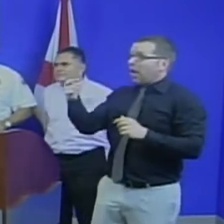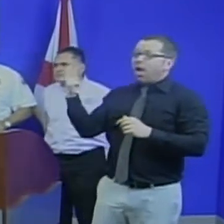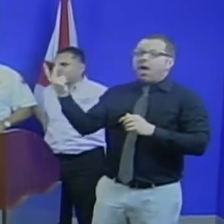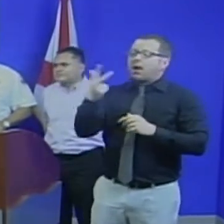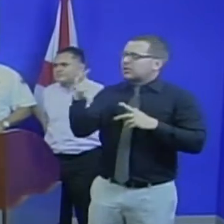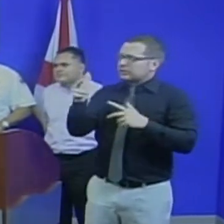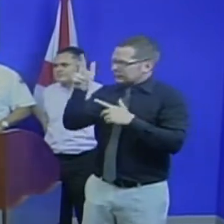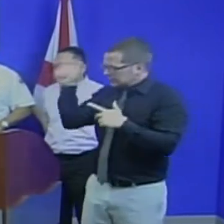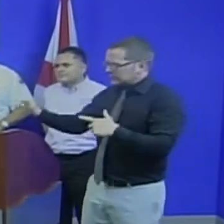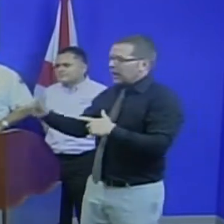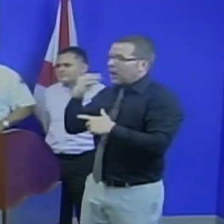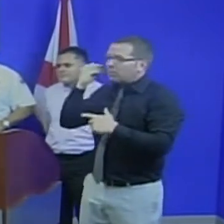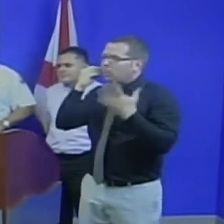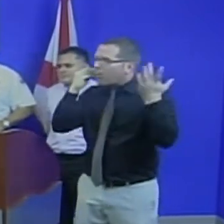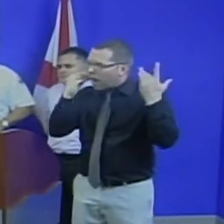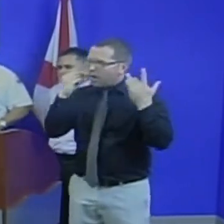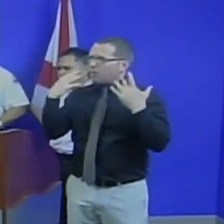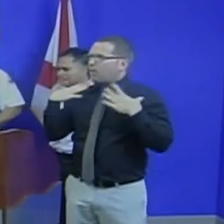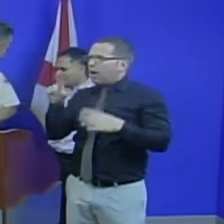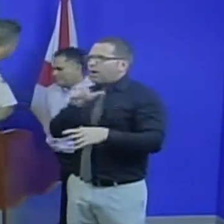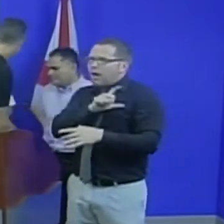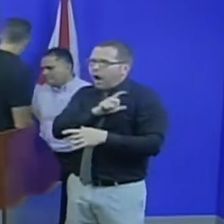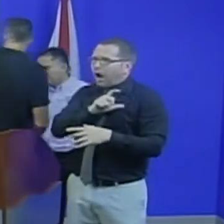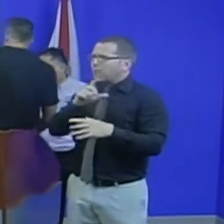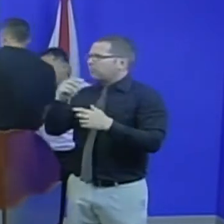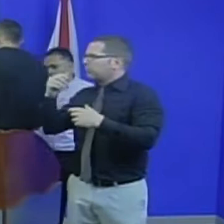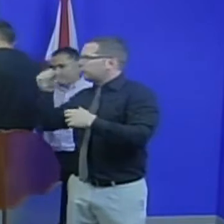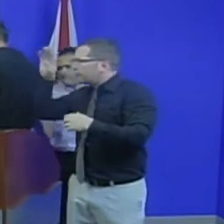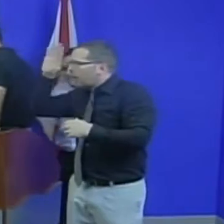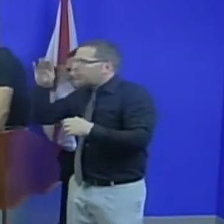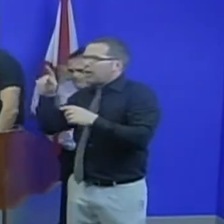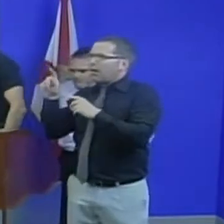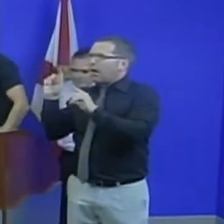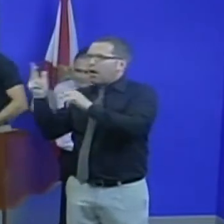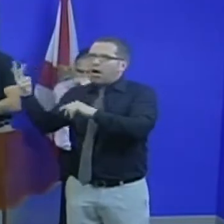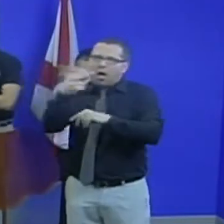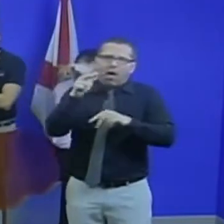PROTECT YOURS AND OUR FIR